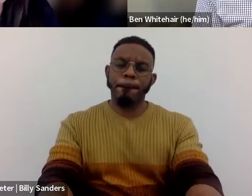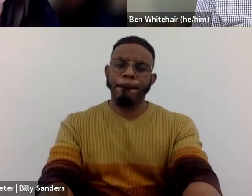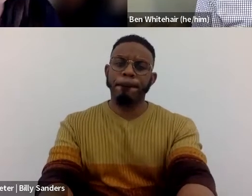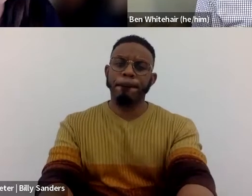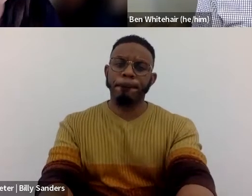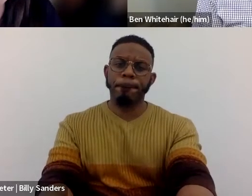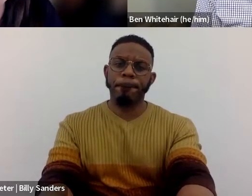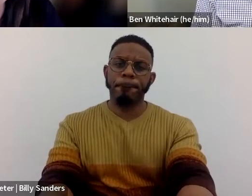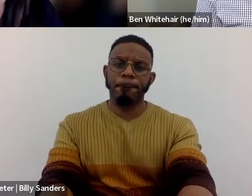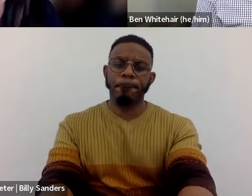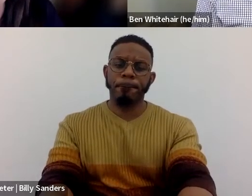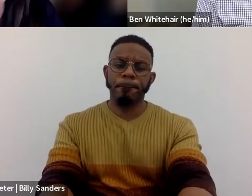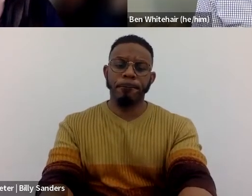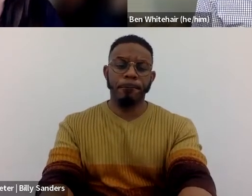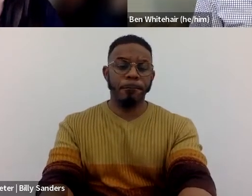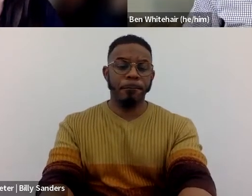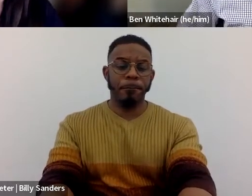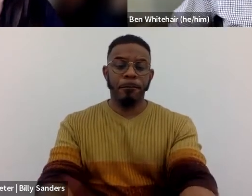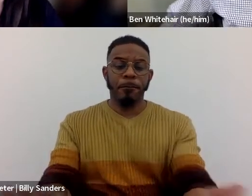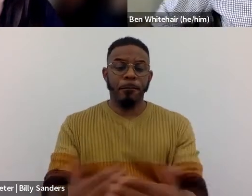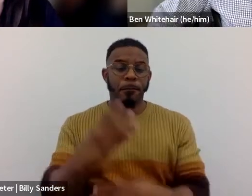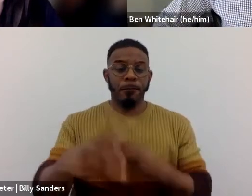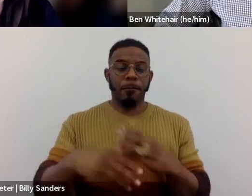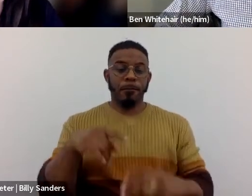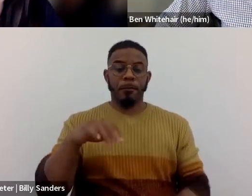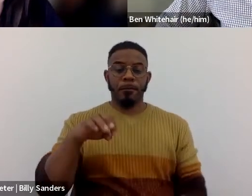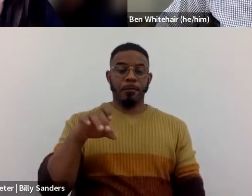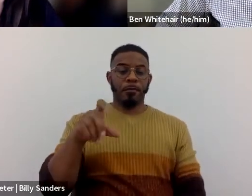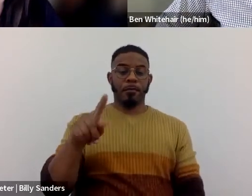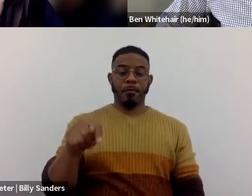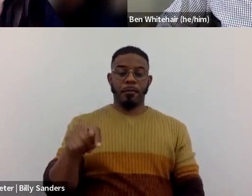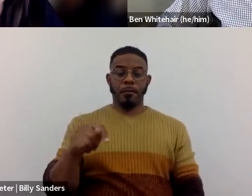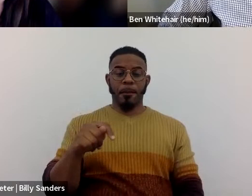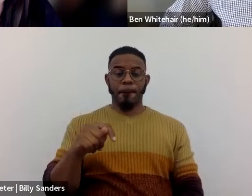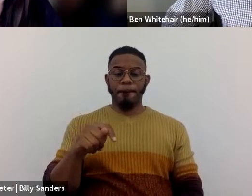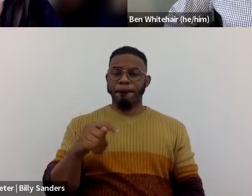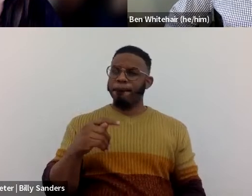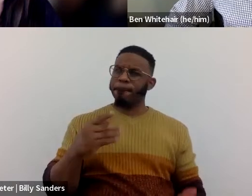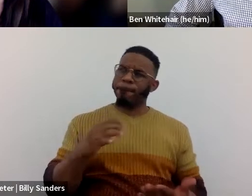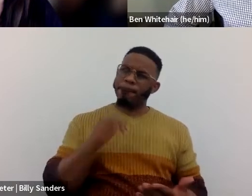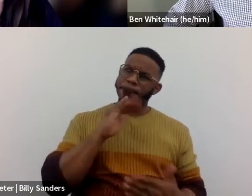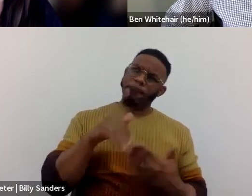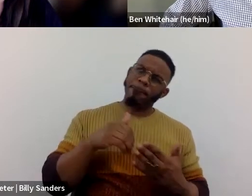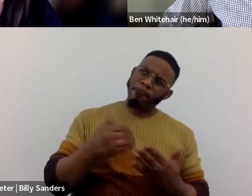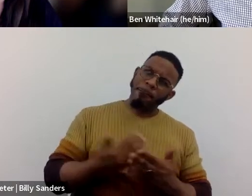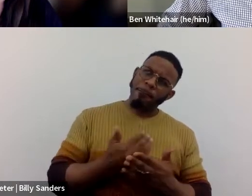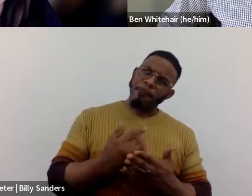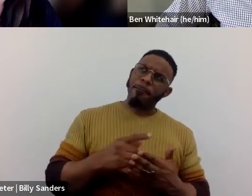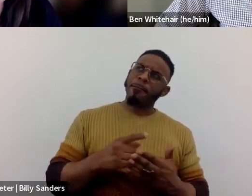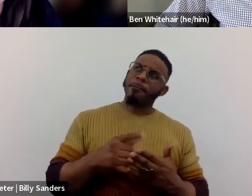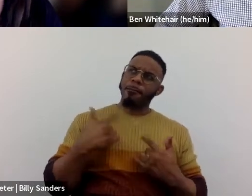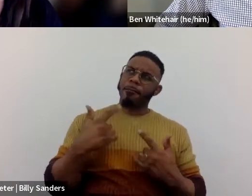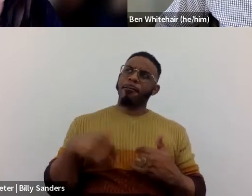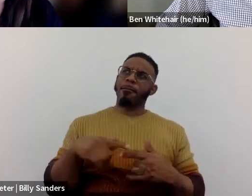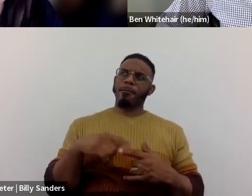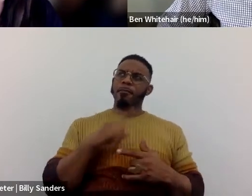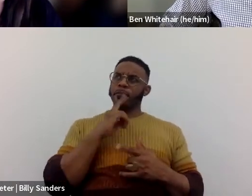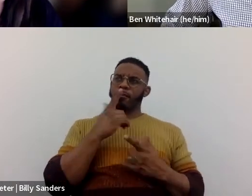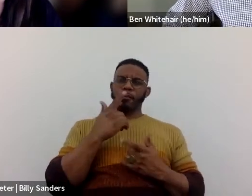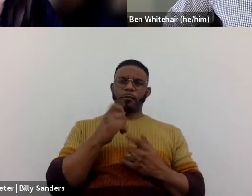The brave new world of podcasts though maybe not all that new, they've been around, but it is interesting to see how